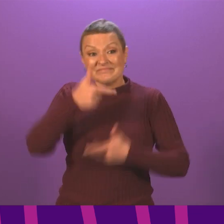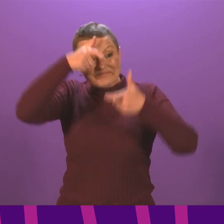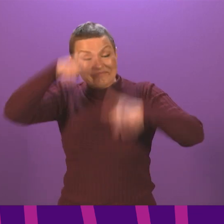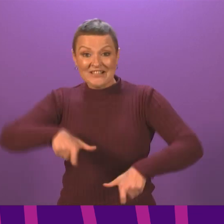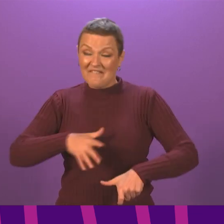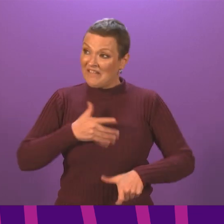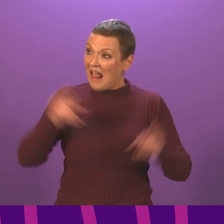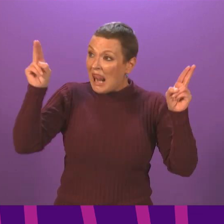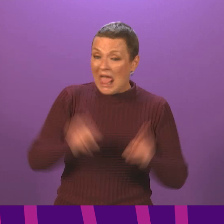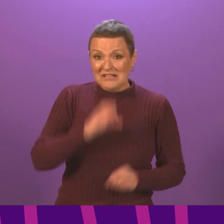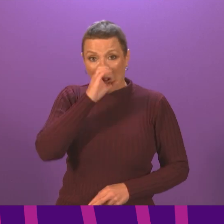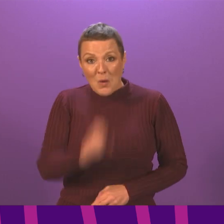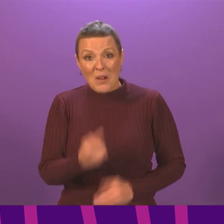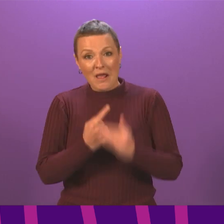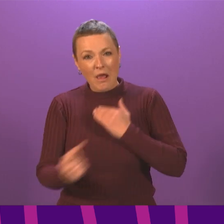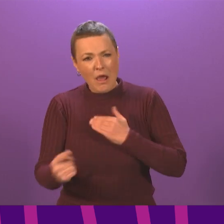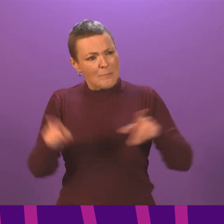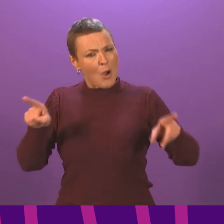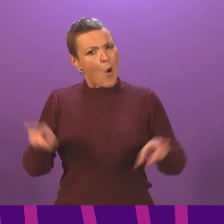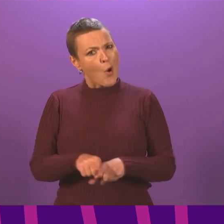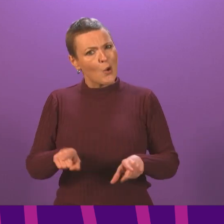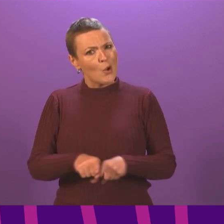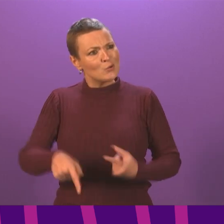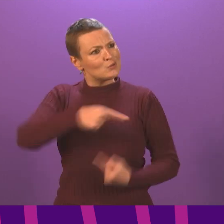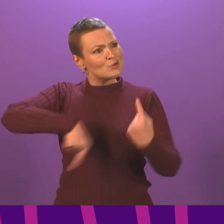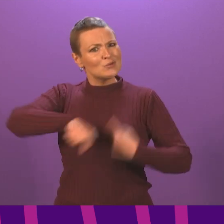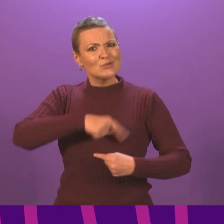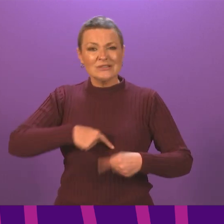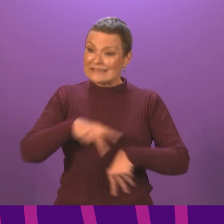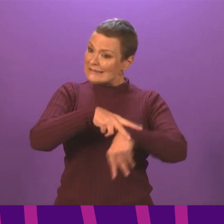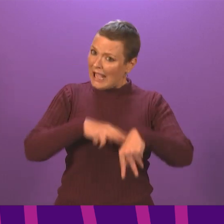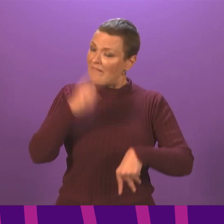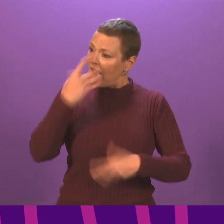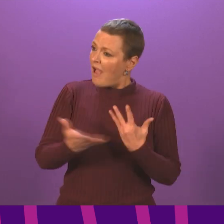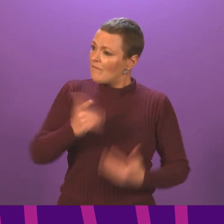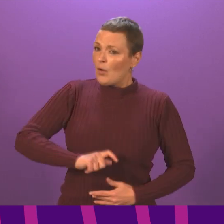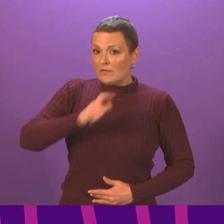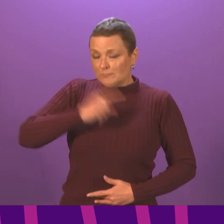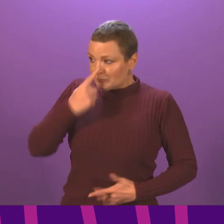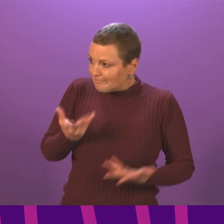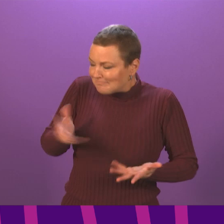home residents and gives providers the additional confidence that they need in order to facilitate more visits.